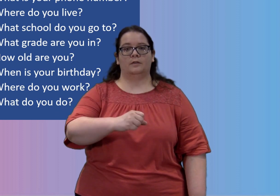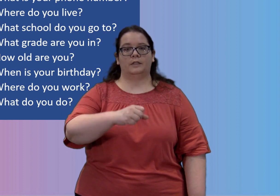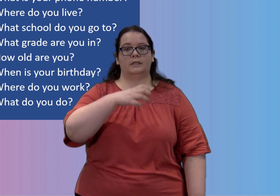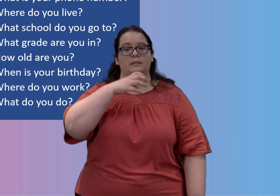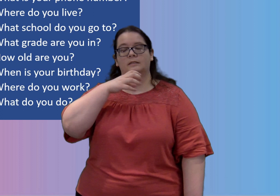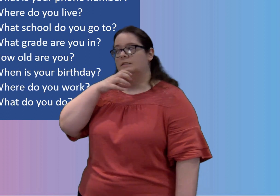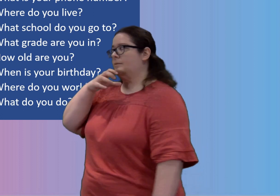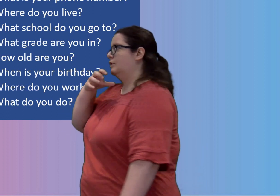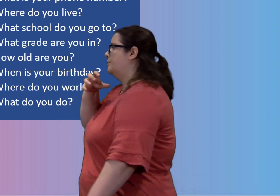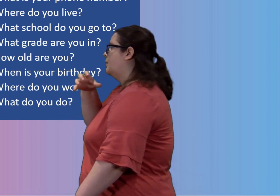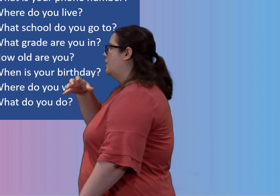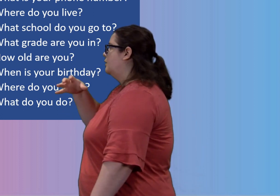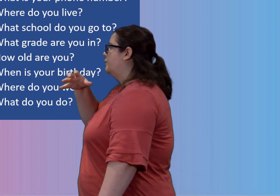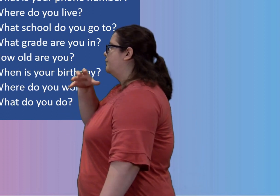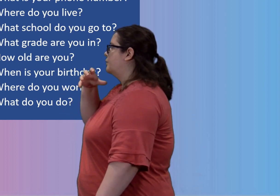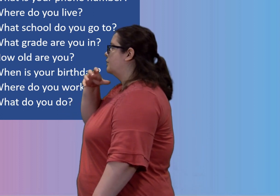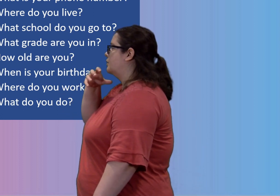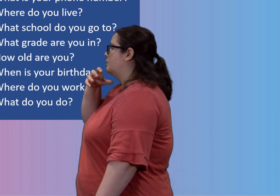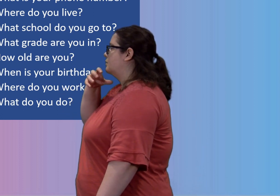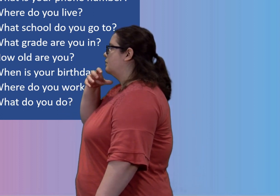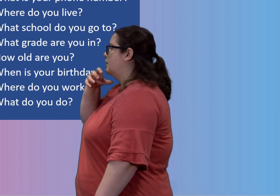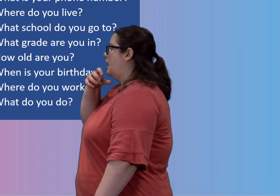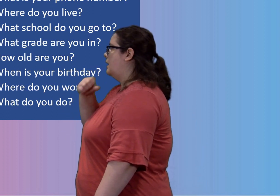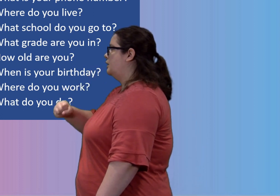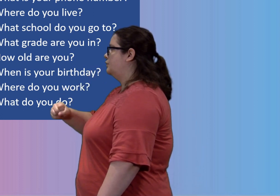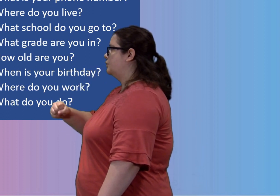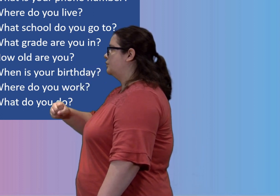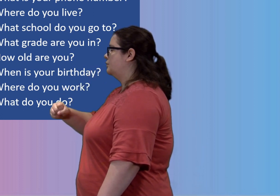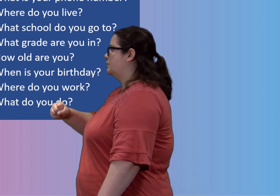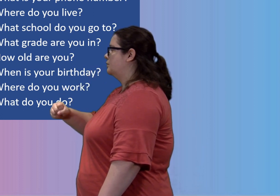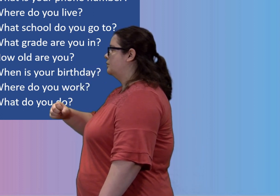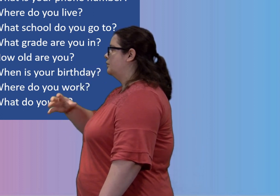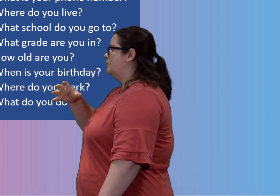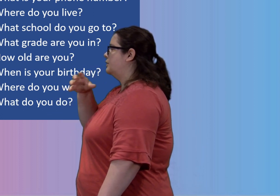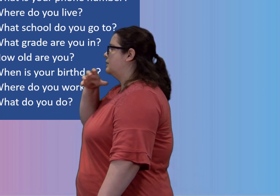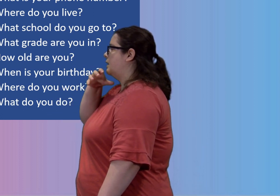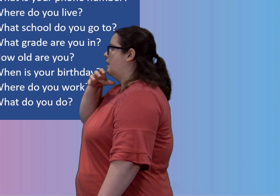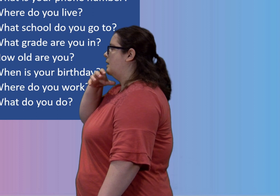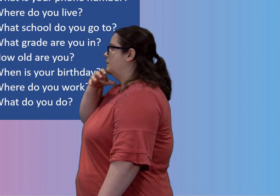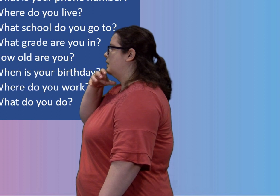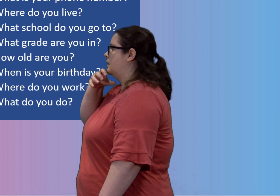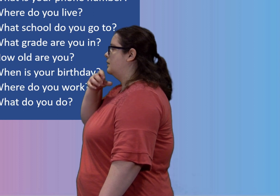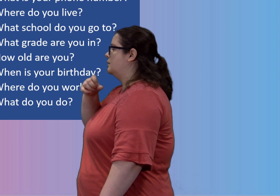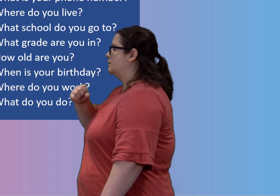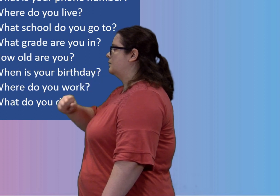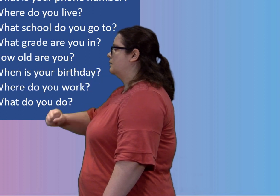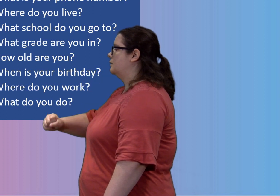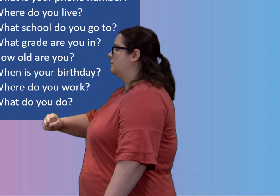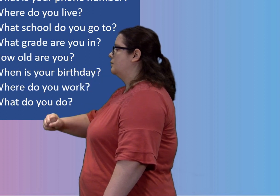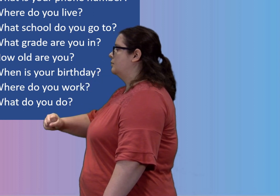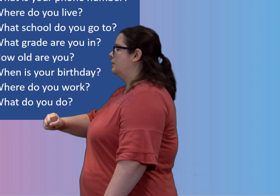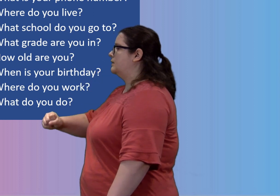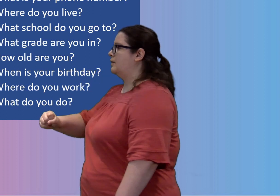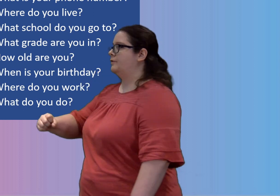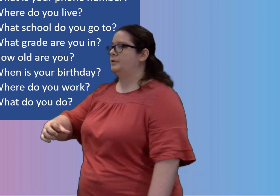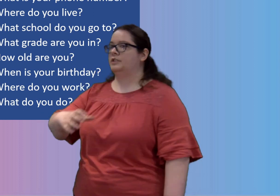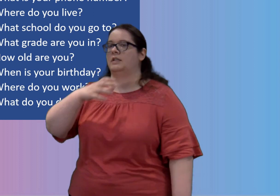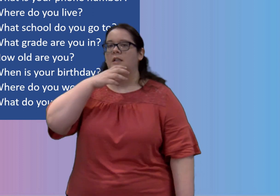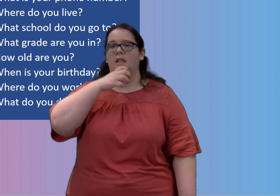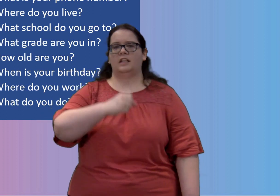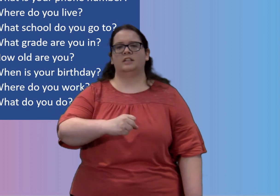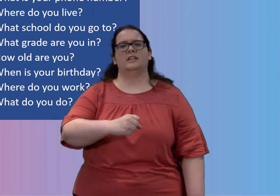very similar. For age, you just take a hand and bring it down from your chin. age. Kind of like